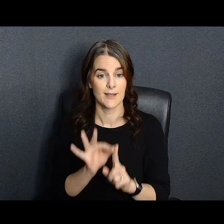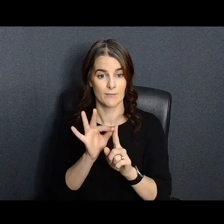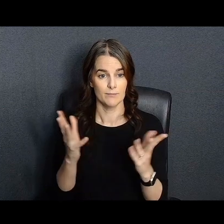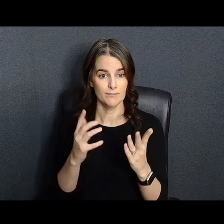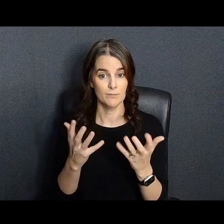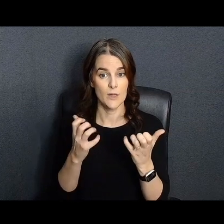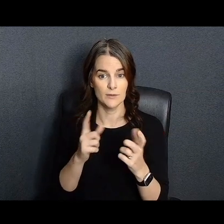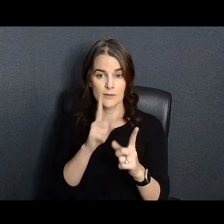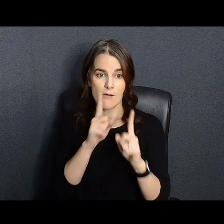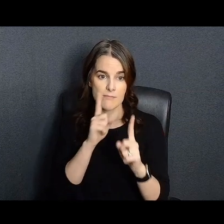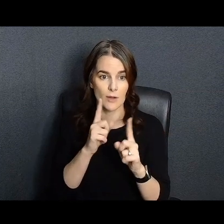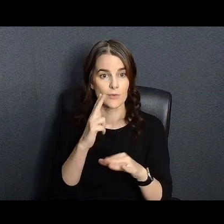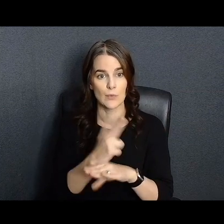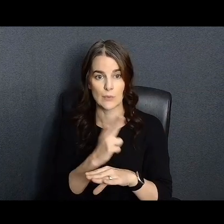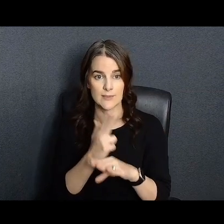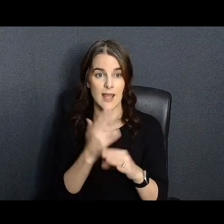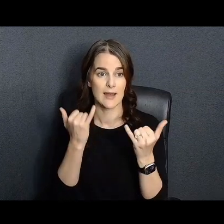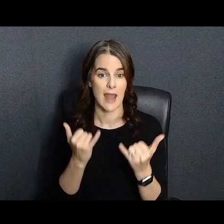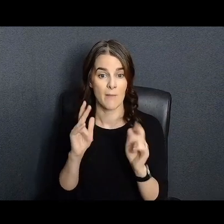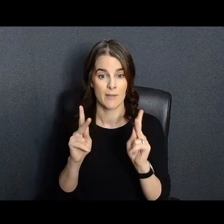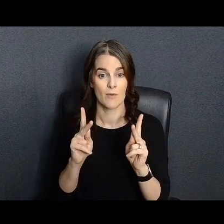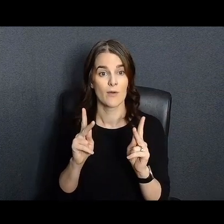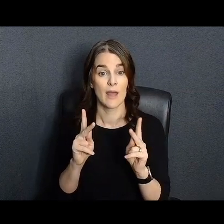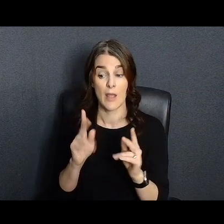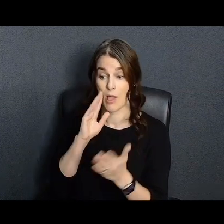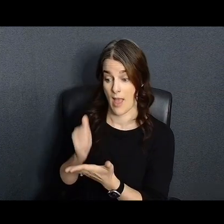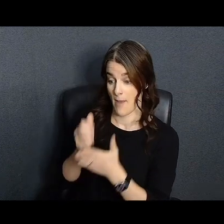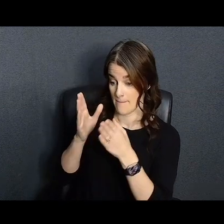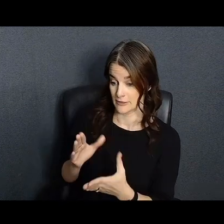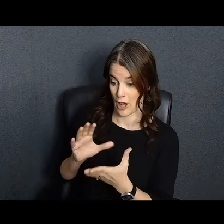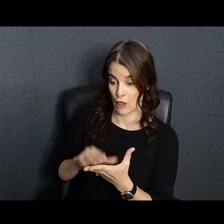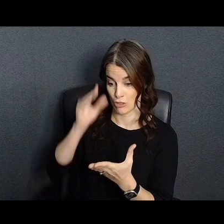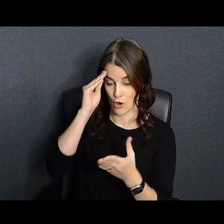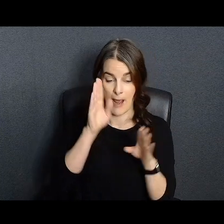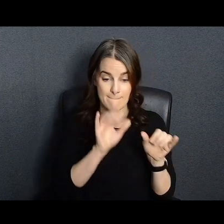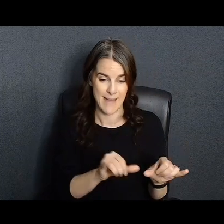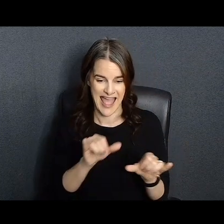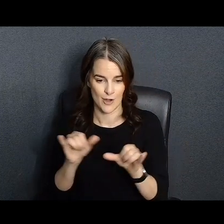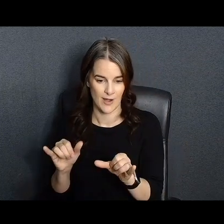So this can help somebody now learn that pattern. There's less going on on the screen,